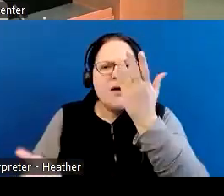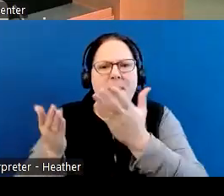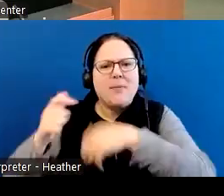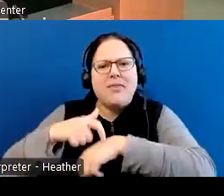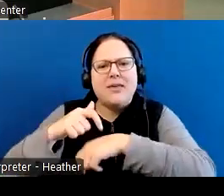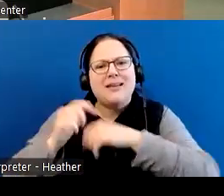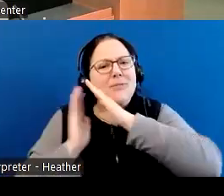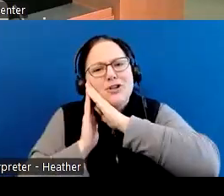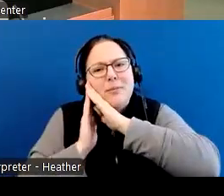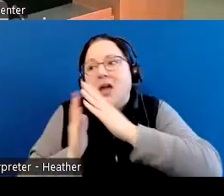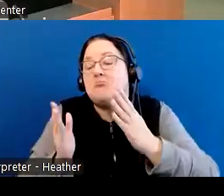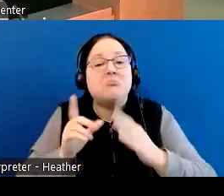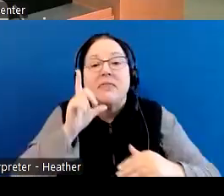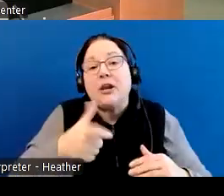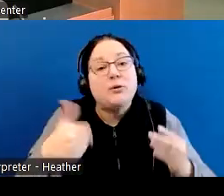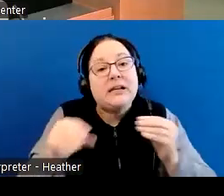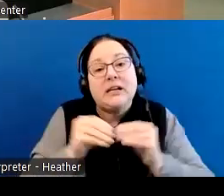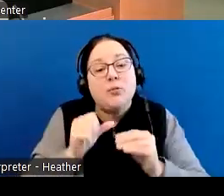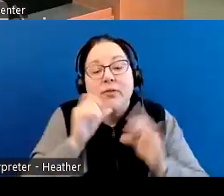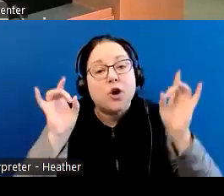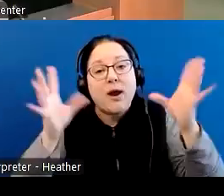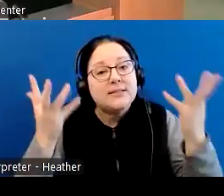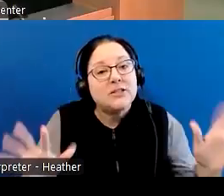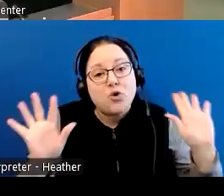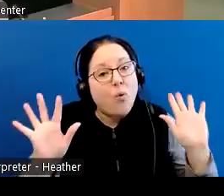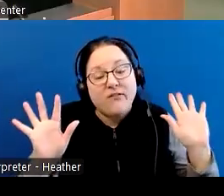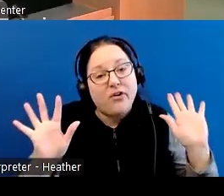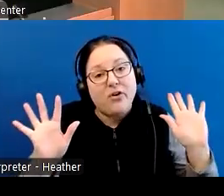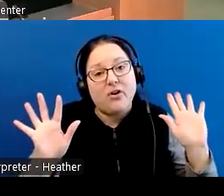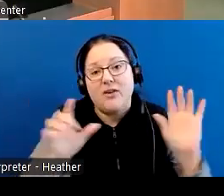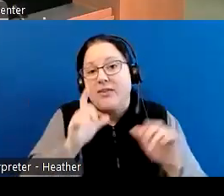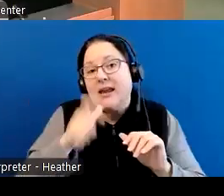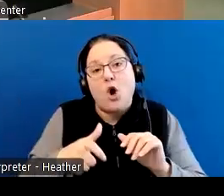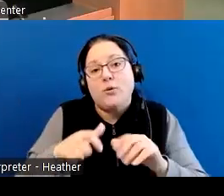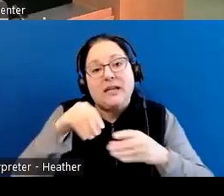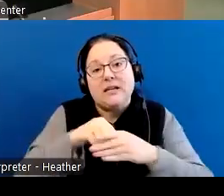they are no longer in crisis, right? And maybe they don't actually need an inpatient admission.